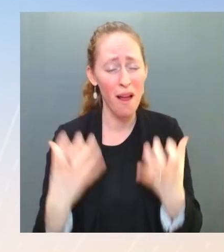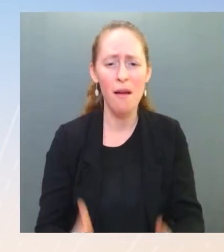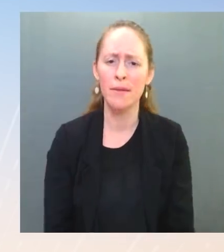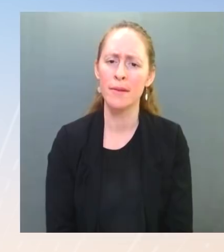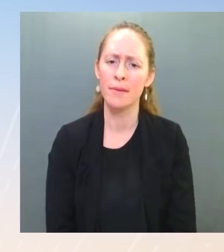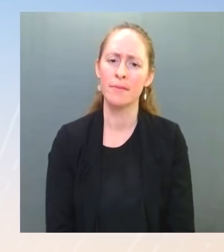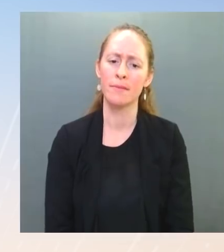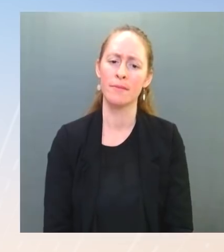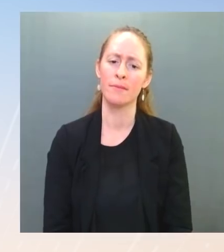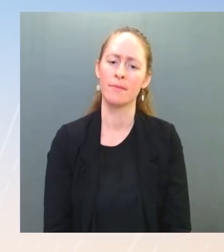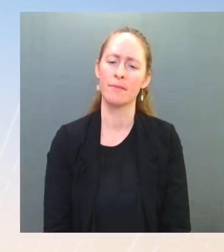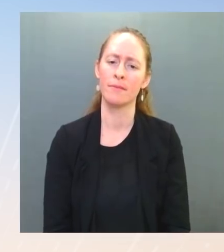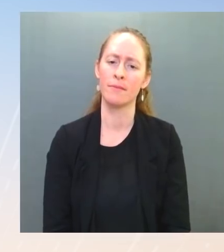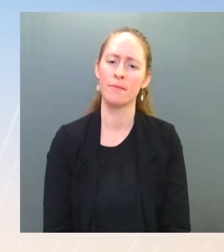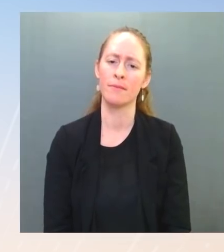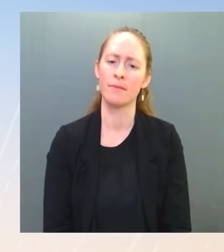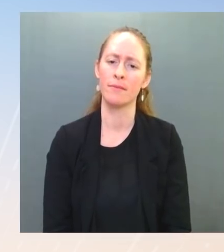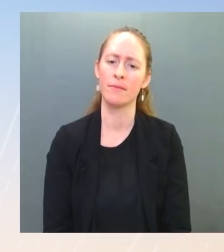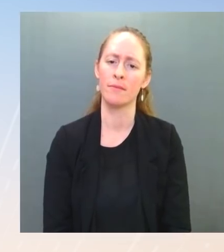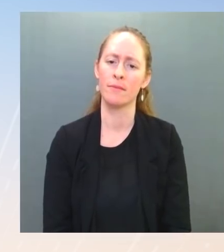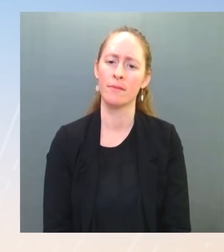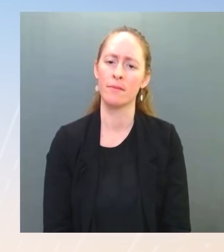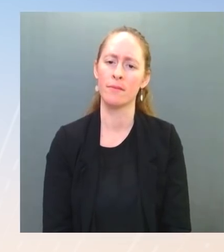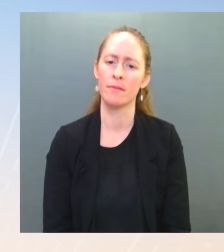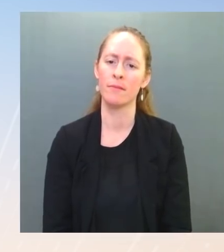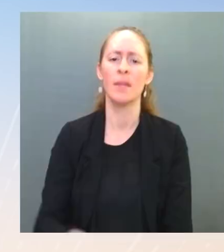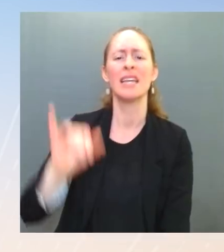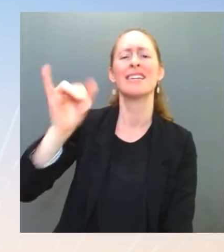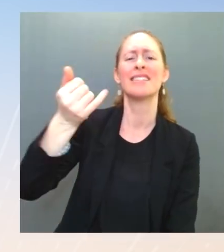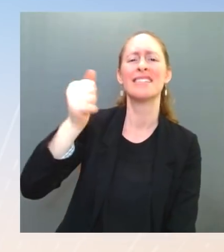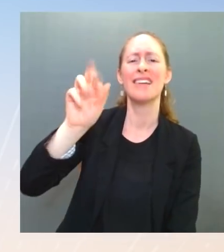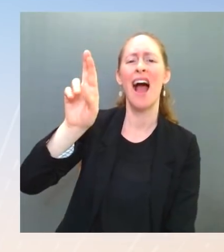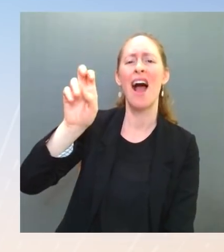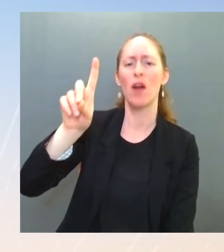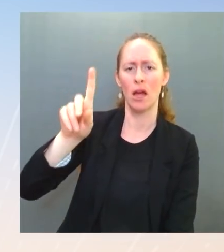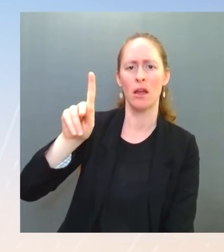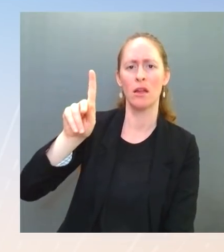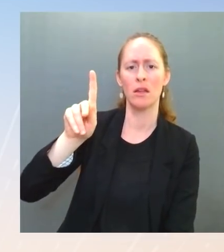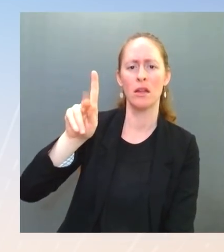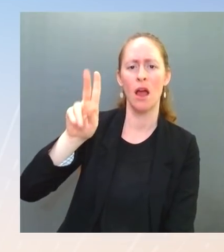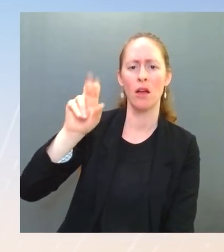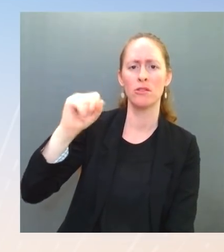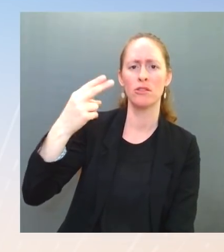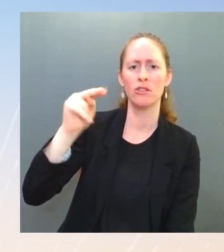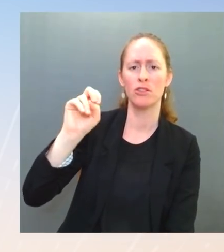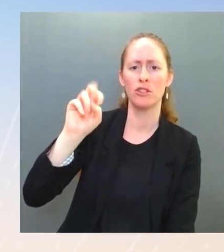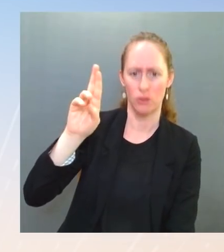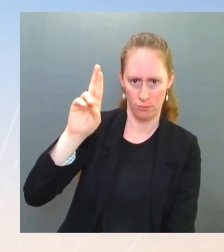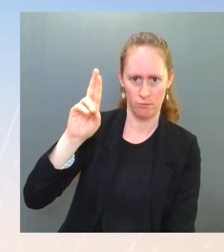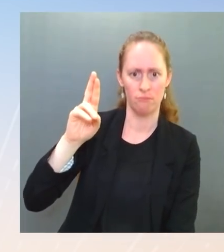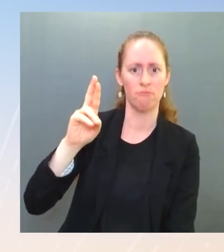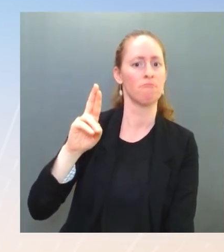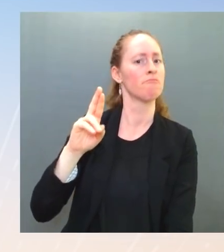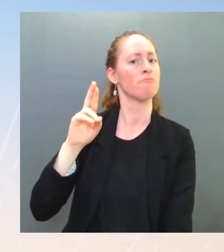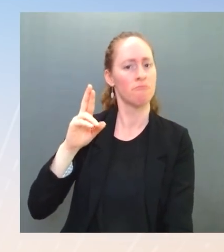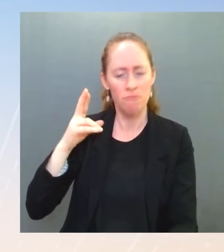led by a Saudi crown prince? Ms. Psaki: I don't have any comment from here, but maybe they'll have a comment. Go ahead. The Press: Thanks, Jen.